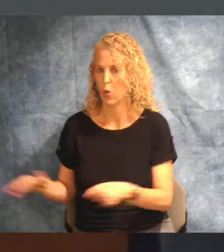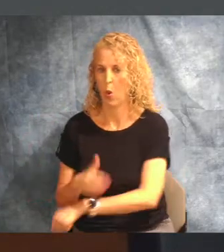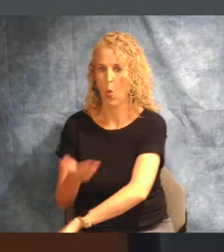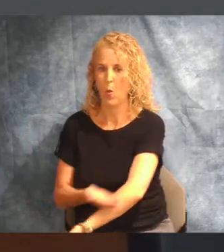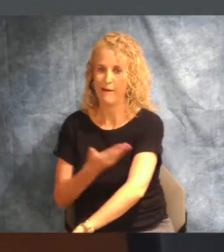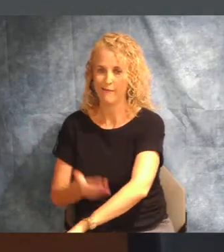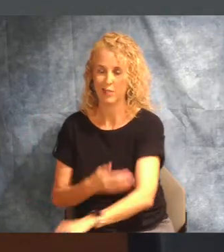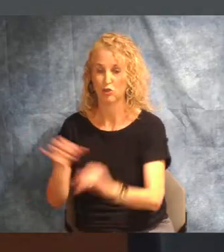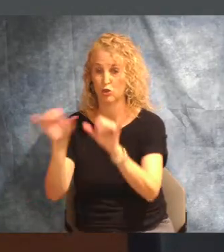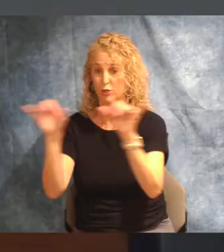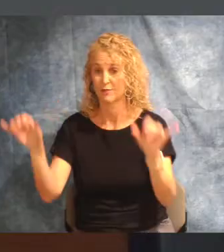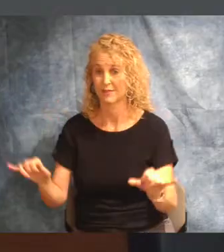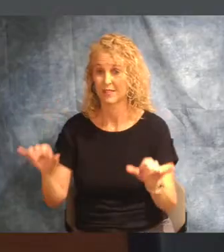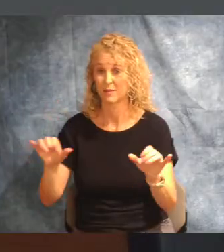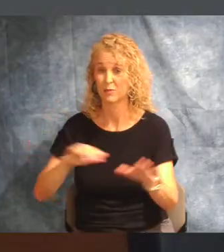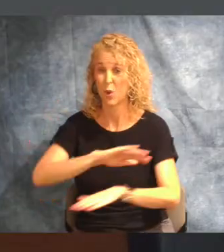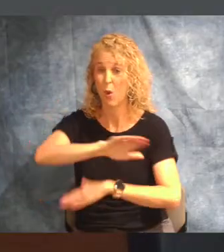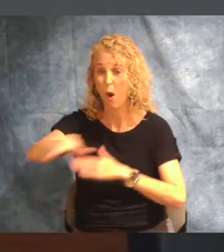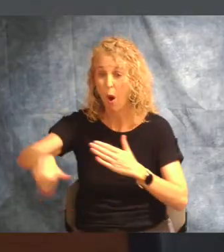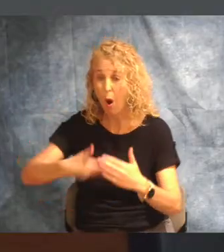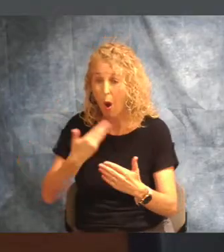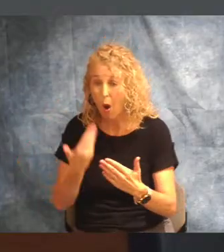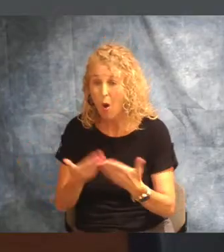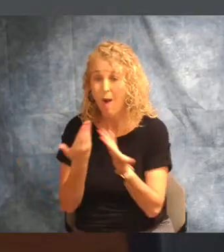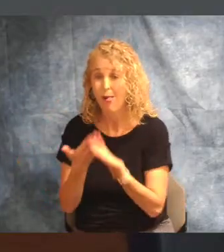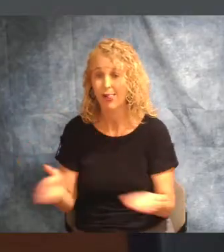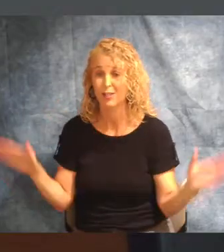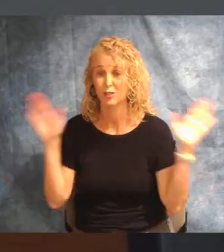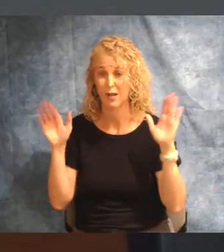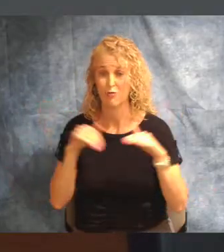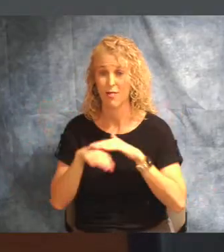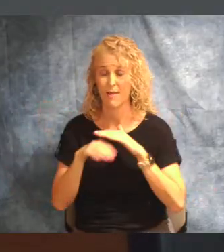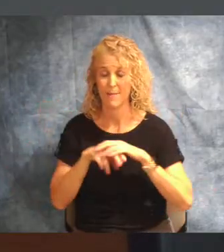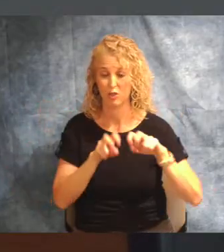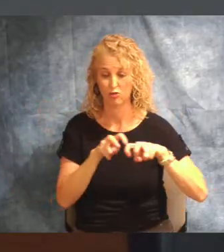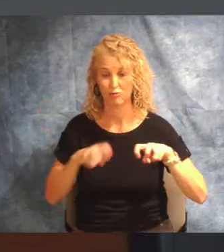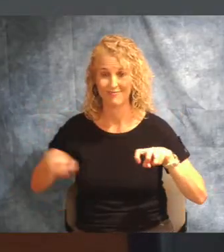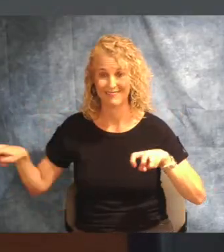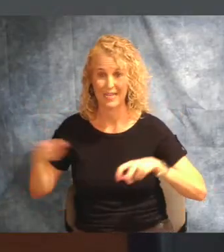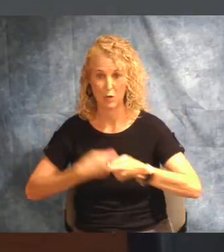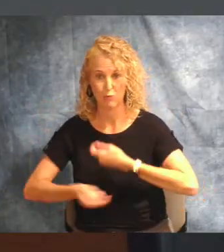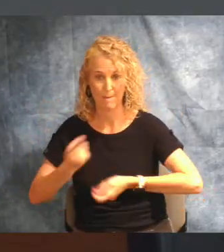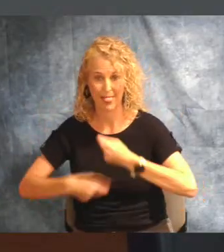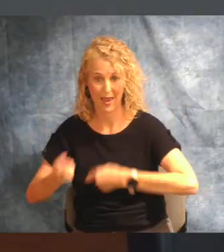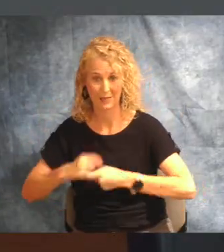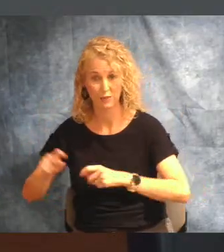this is replacing all the general admission seating. this will begin next off season